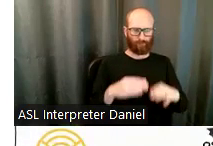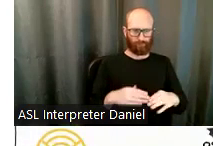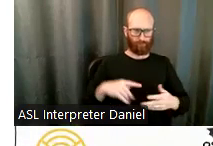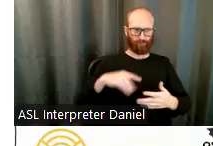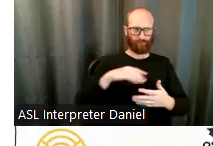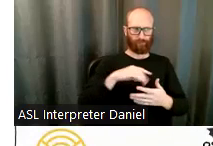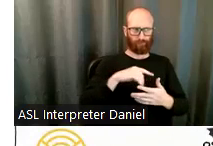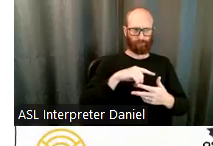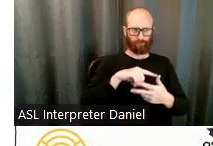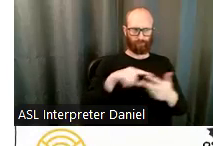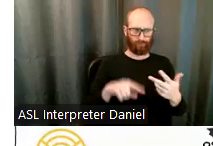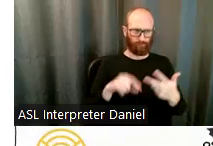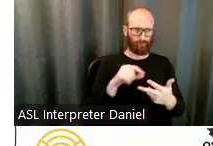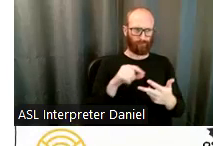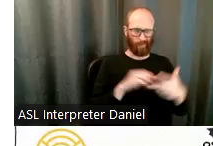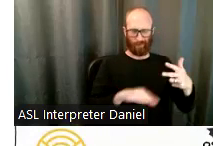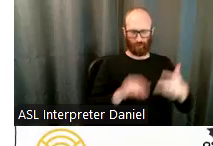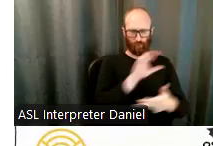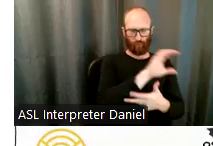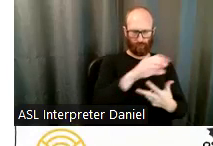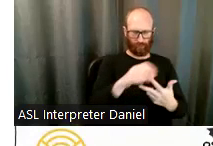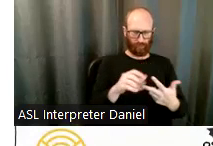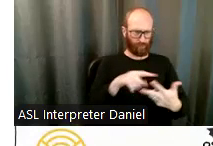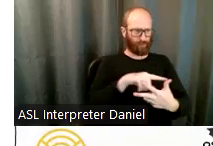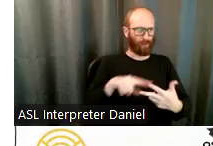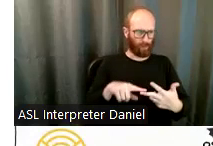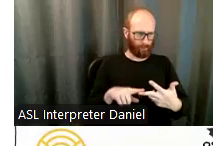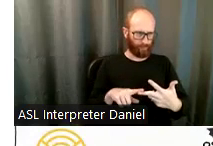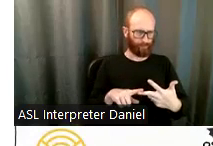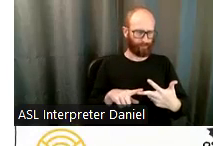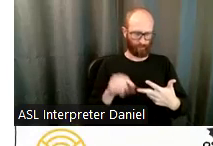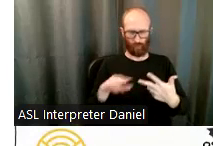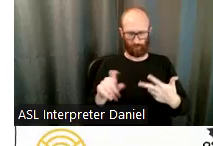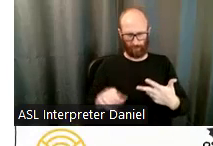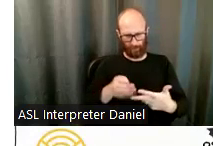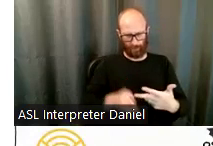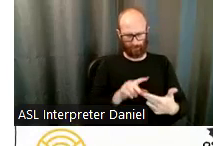groups for what students need to complete in high school. I will acknowledge that I did